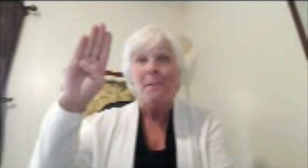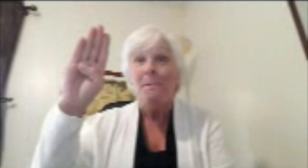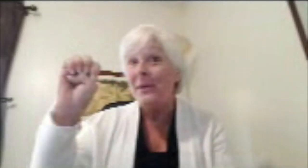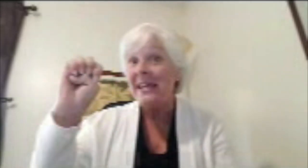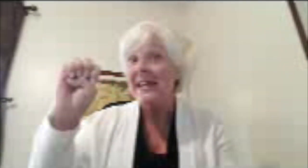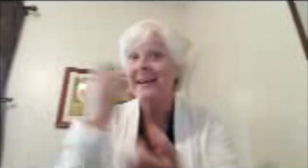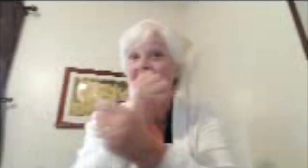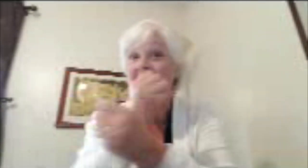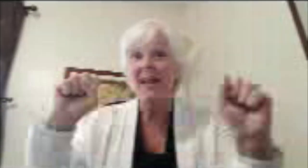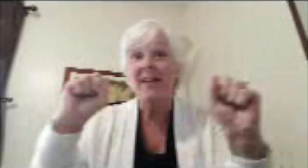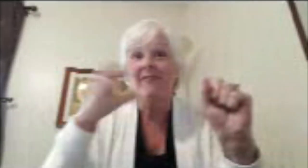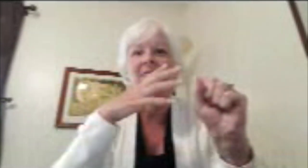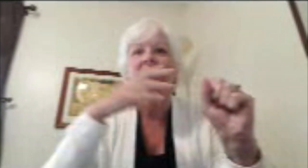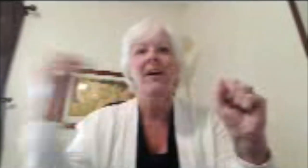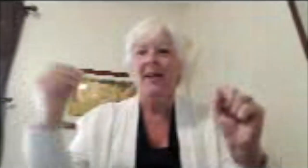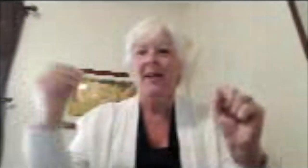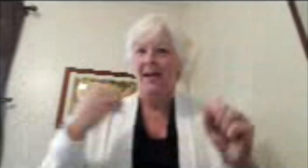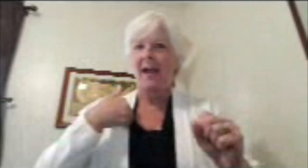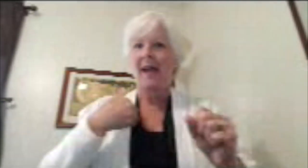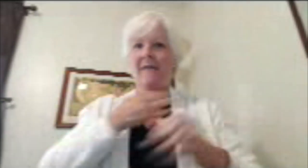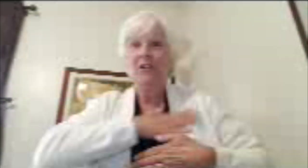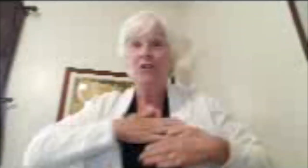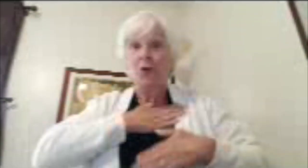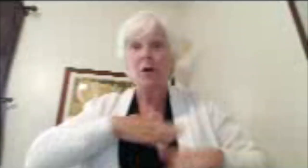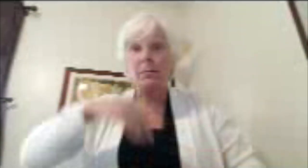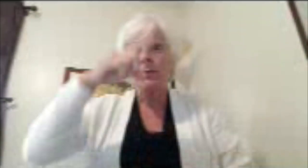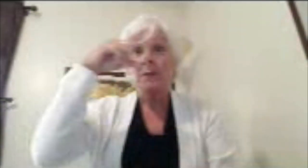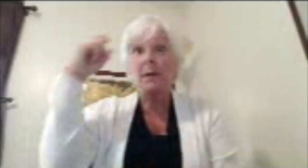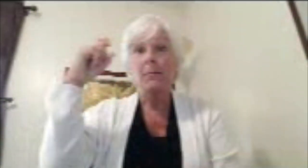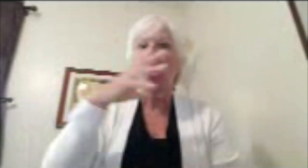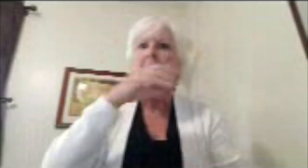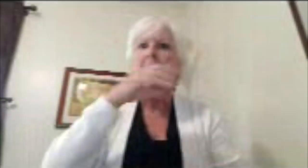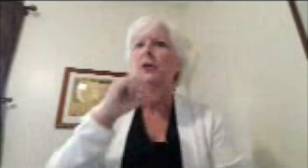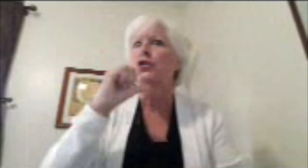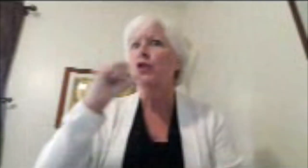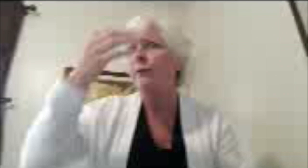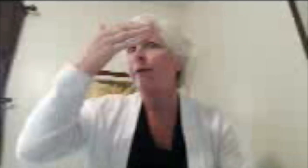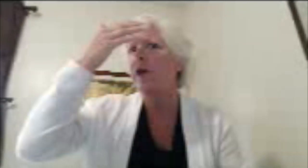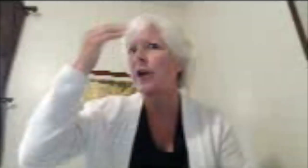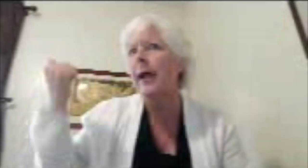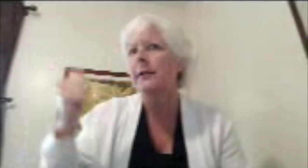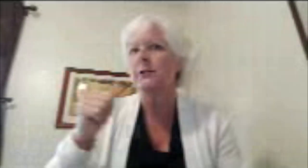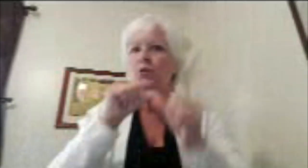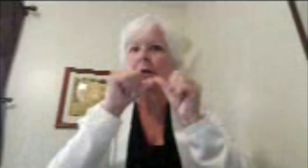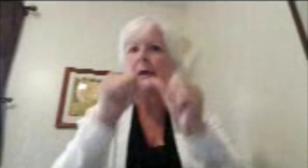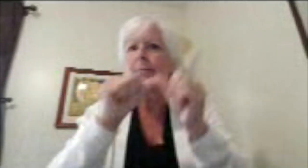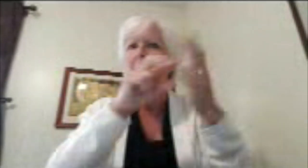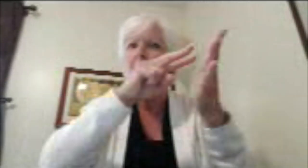Be safe, and enjoy your Summer! And don't forget to keep reading.